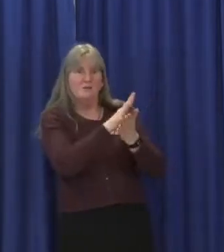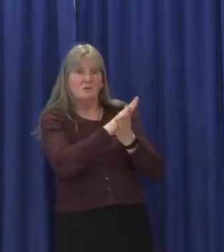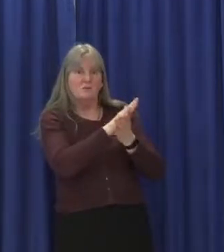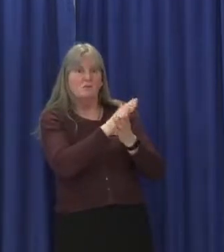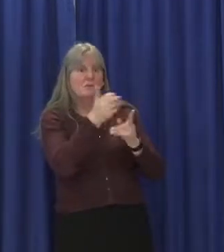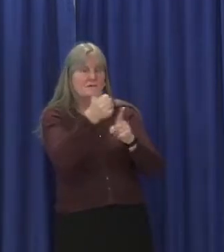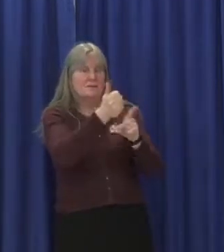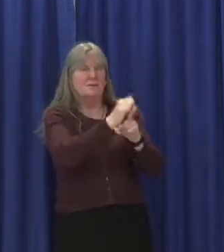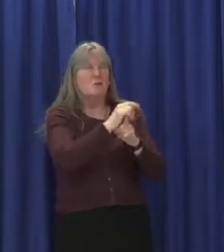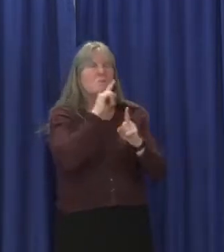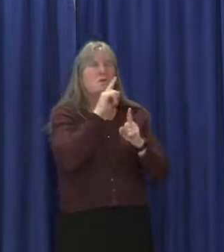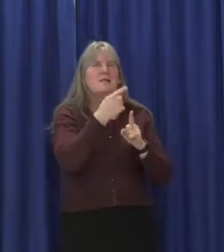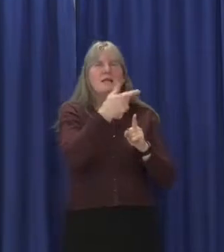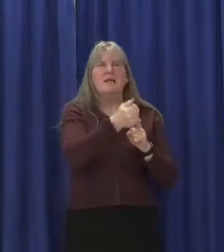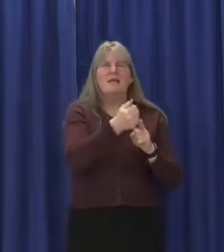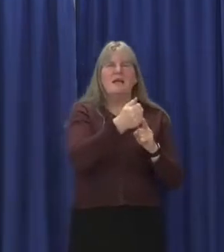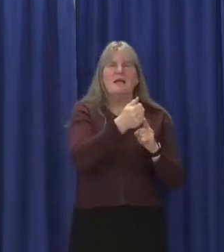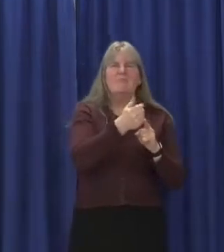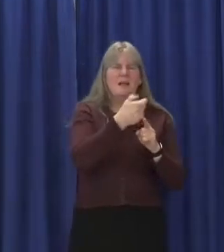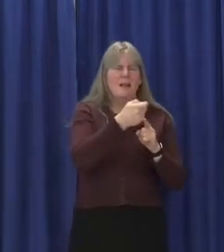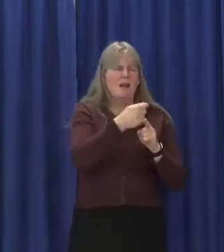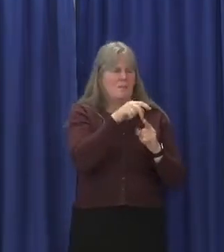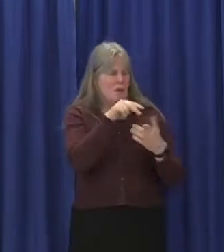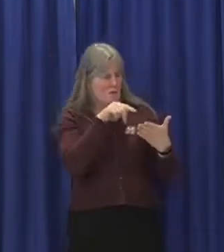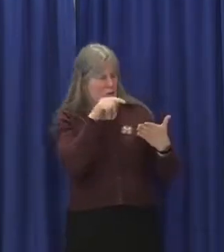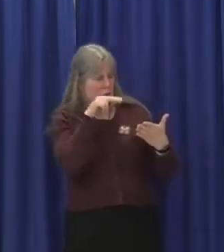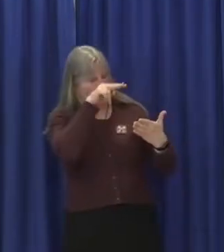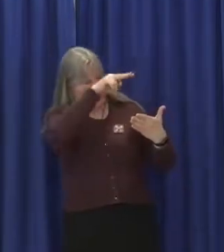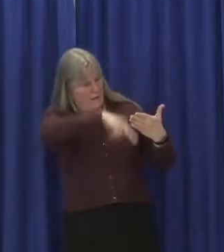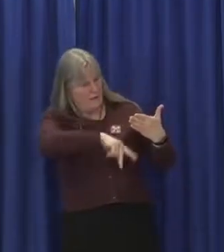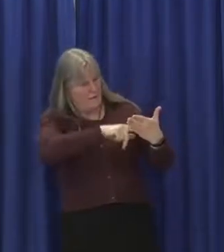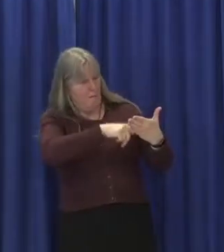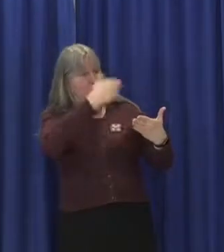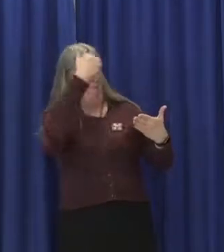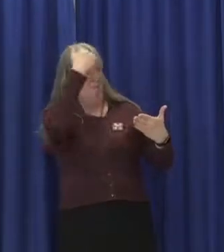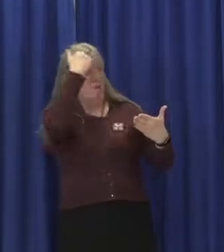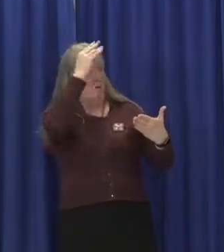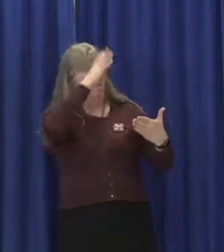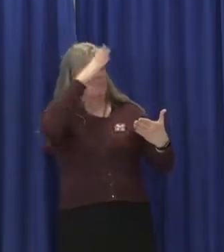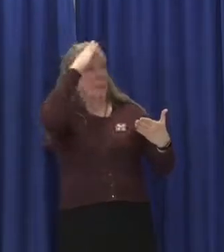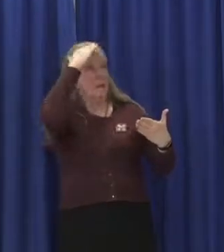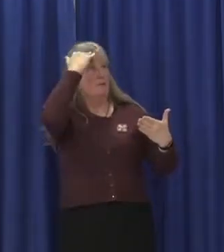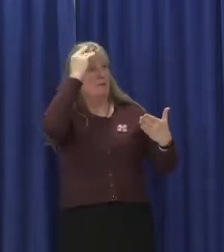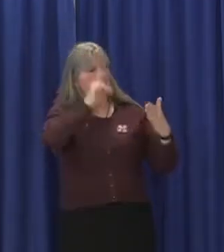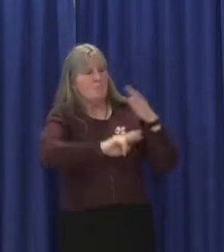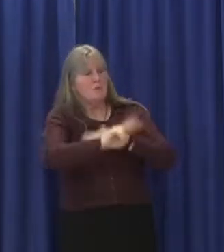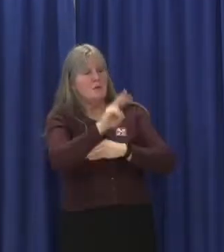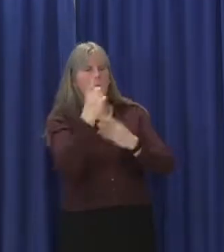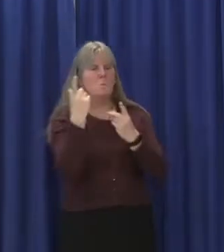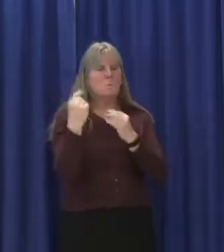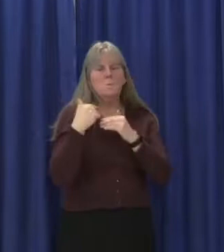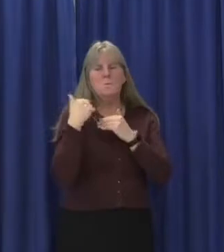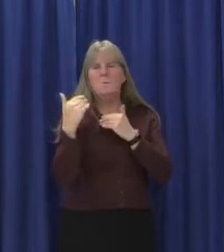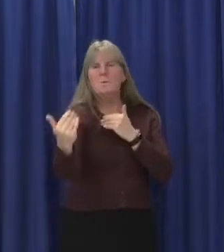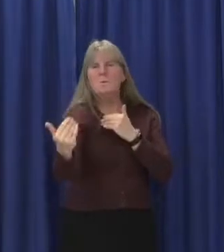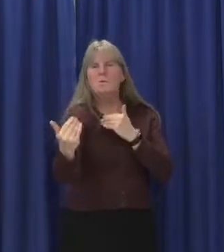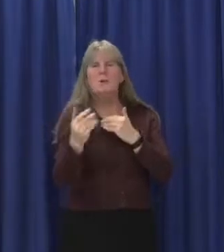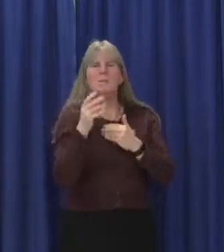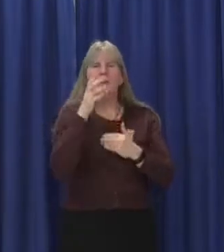snapshot to help parents who are planning ahead. In terms of-- you know, parents were asking questions like,